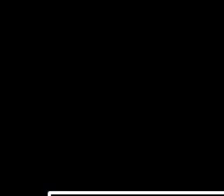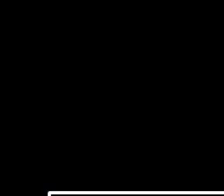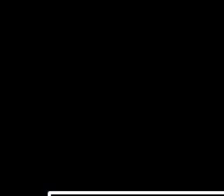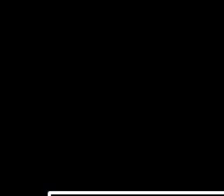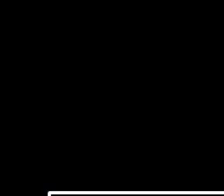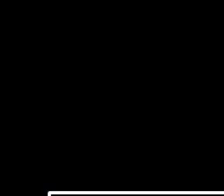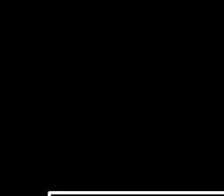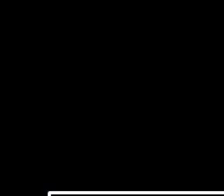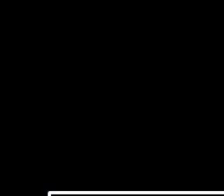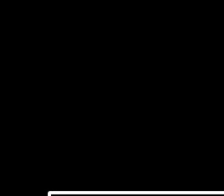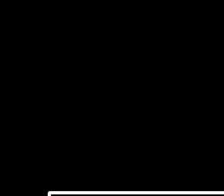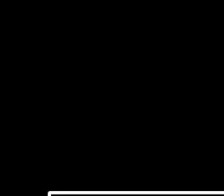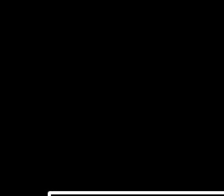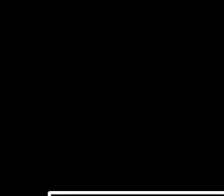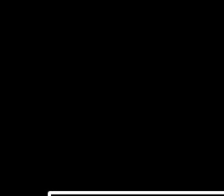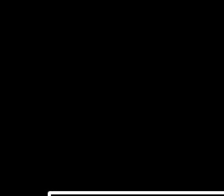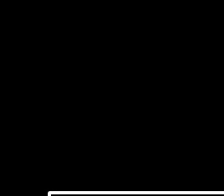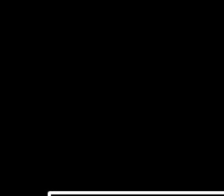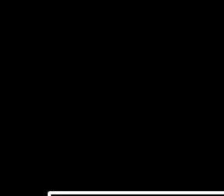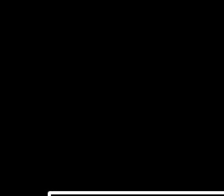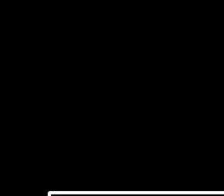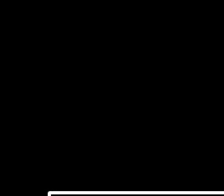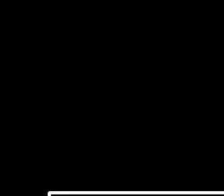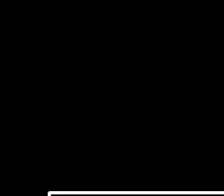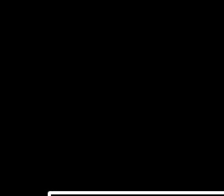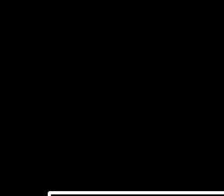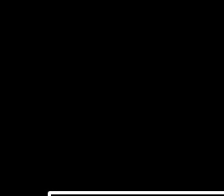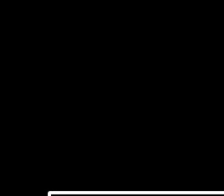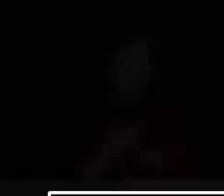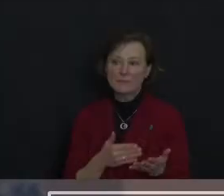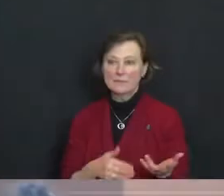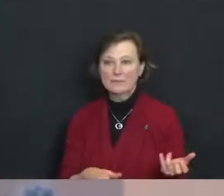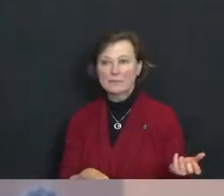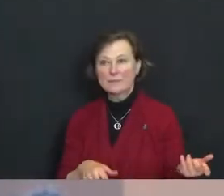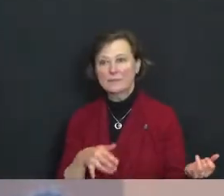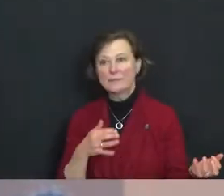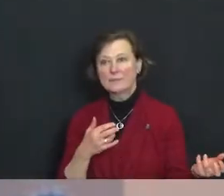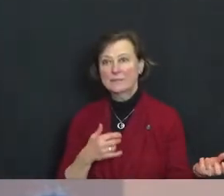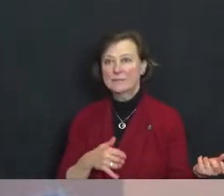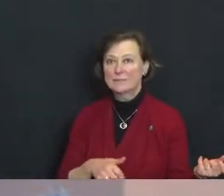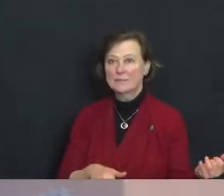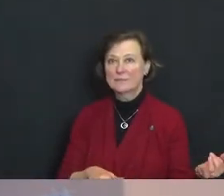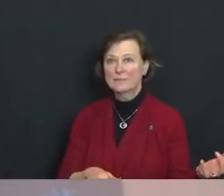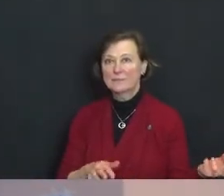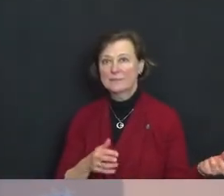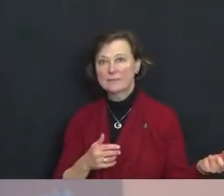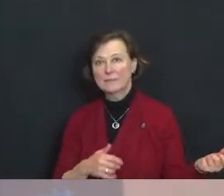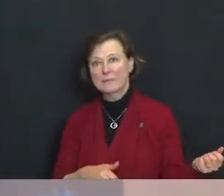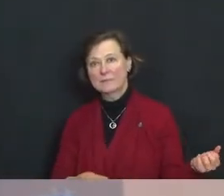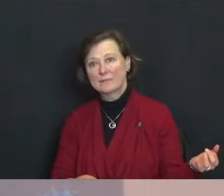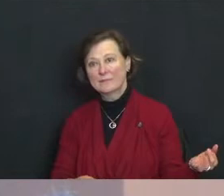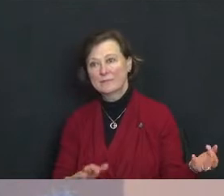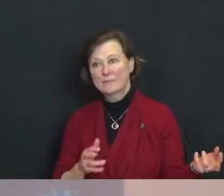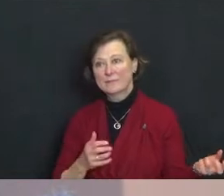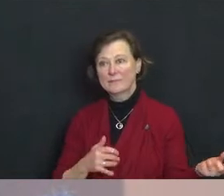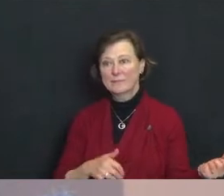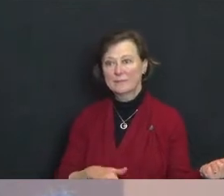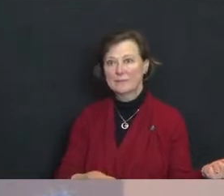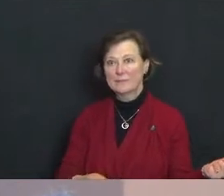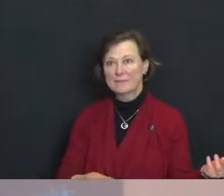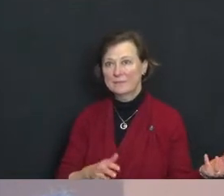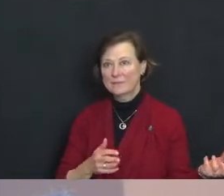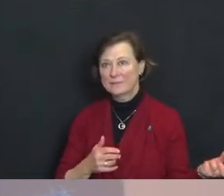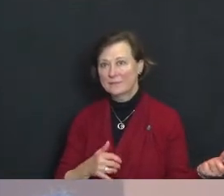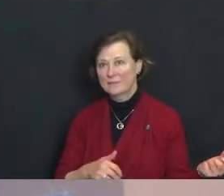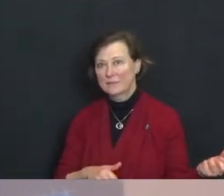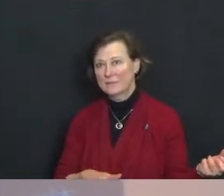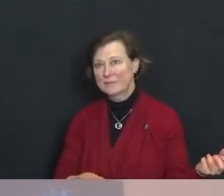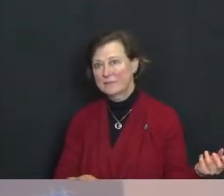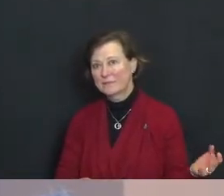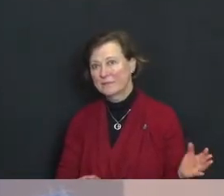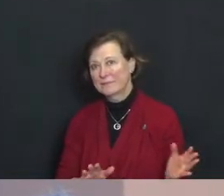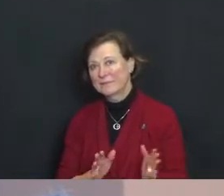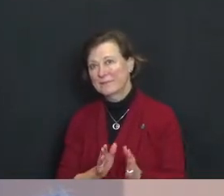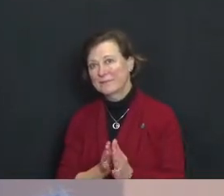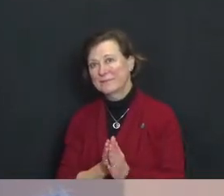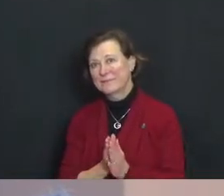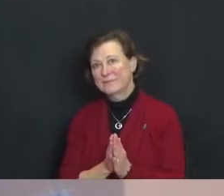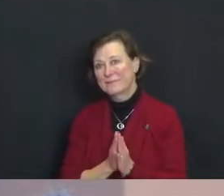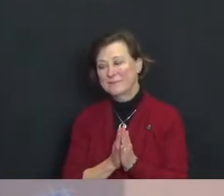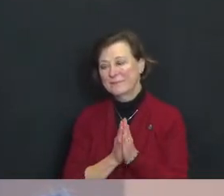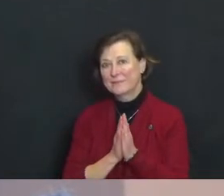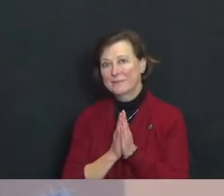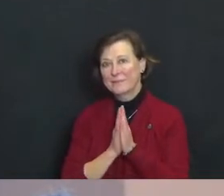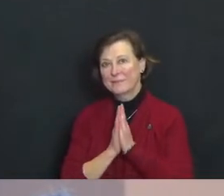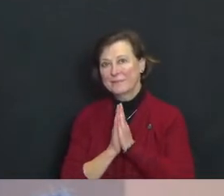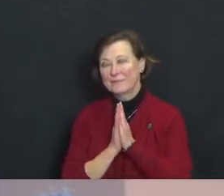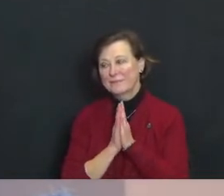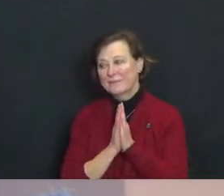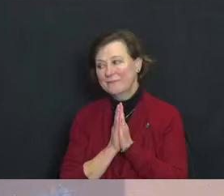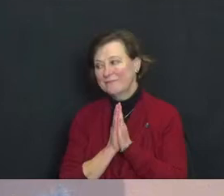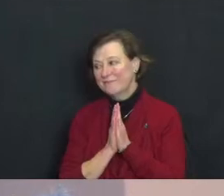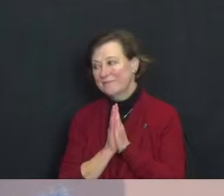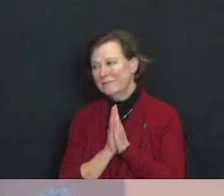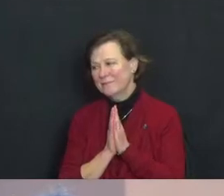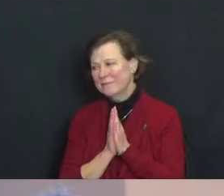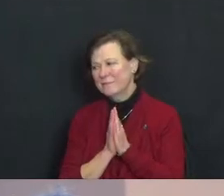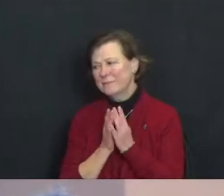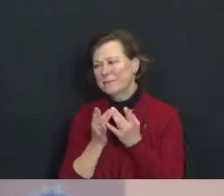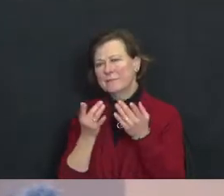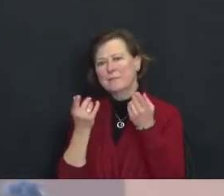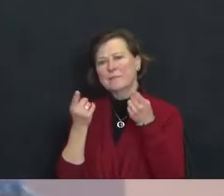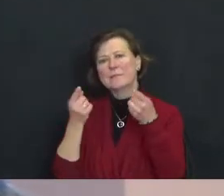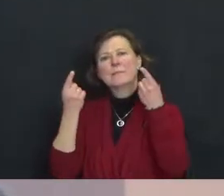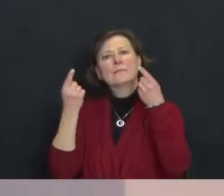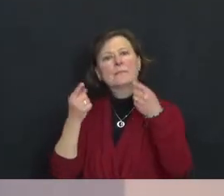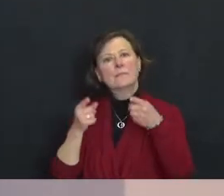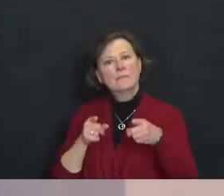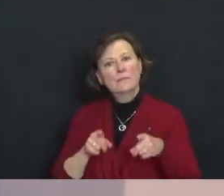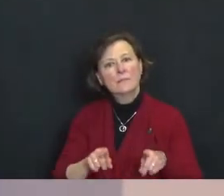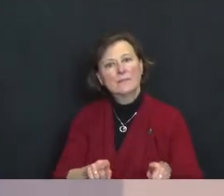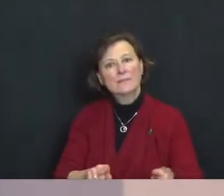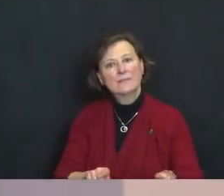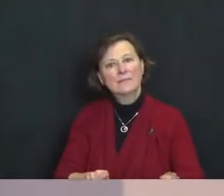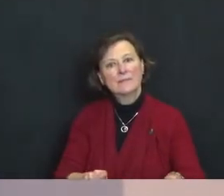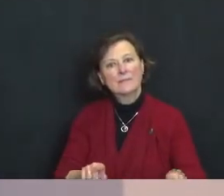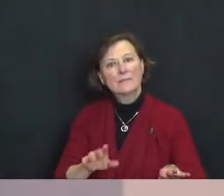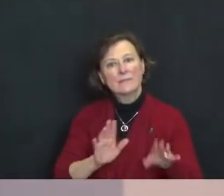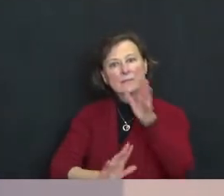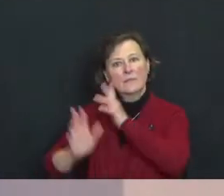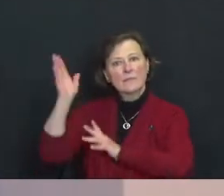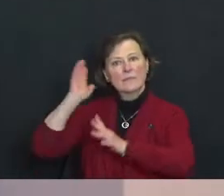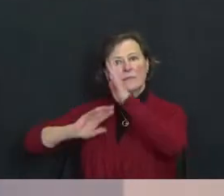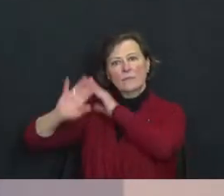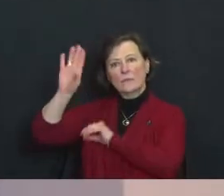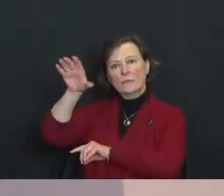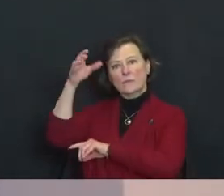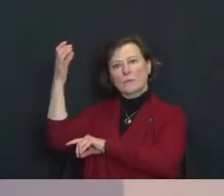MARCIA CHRISTENSON [singing]: And it came to pass on a Christmas evening.